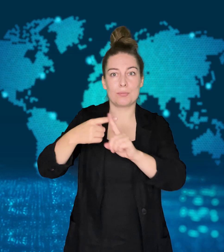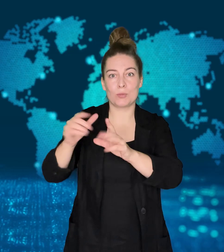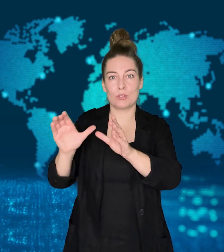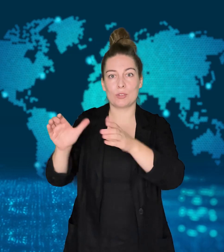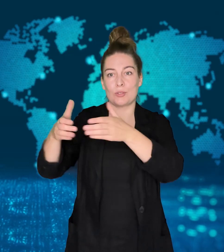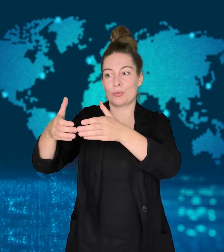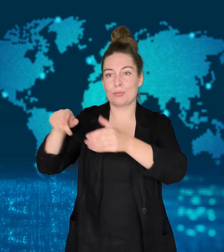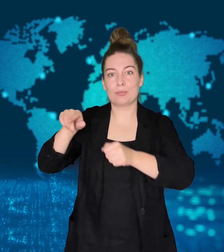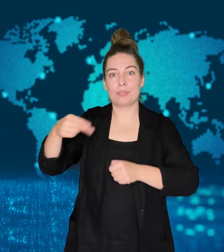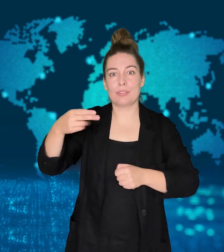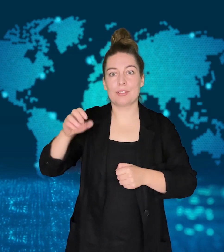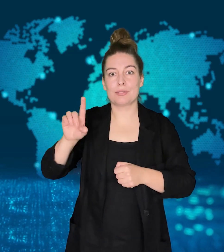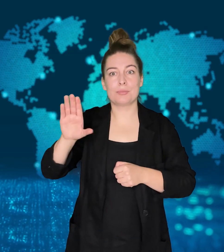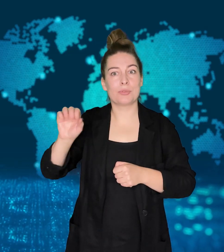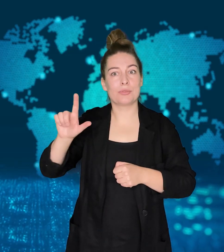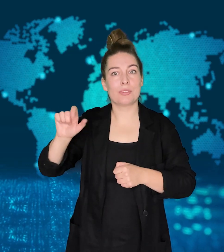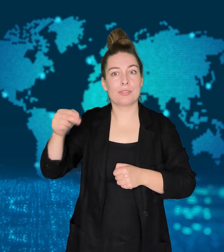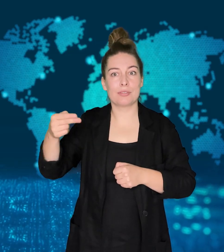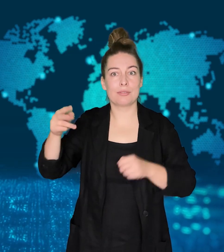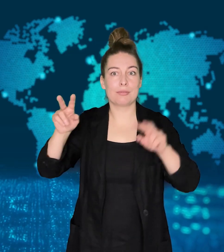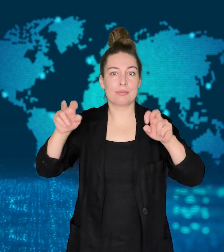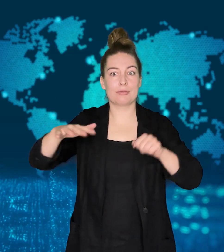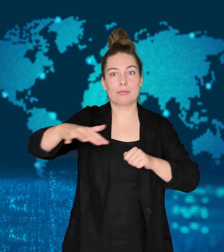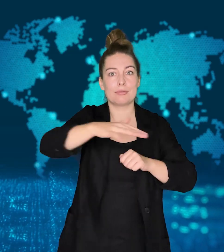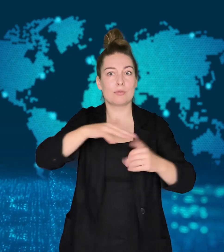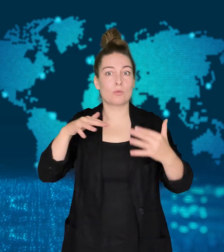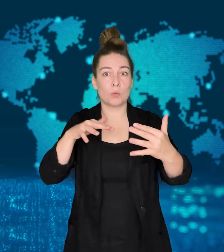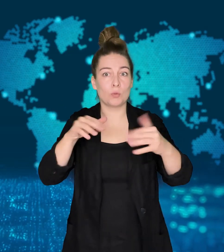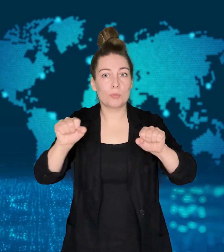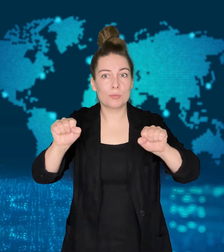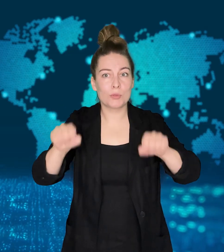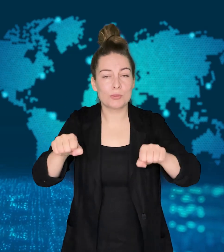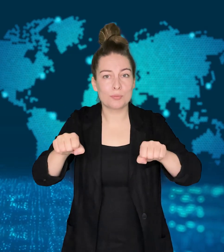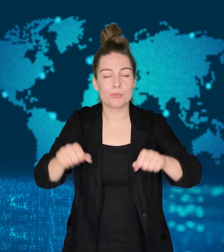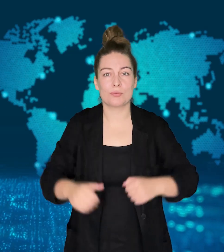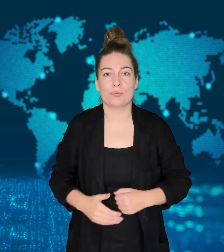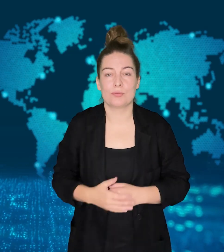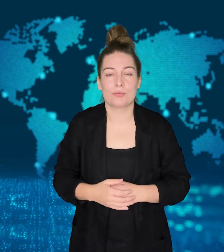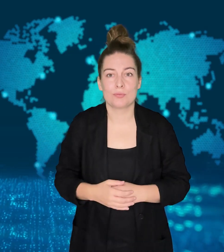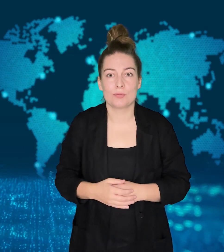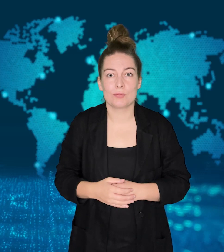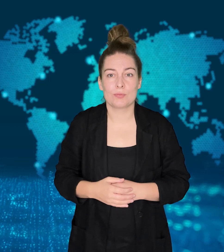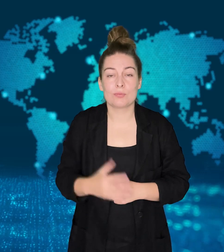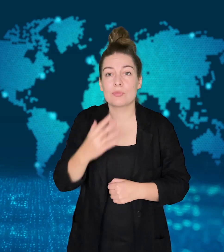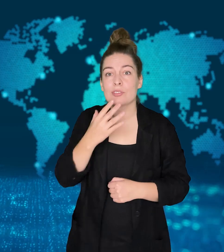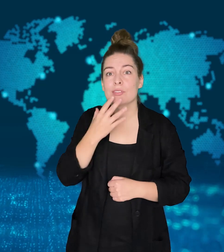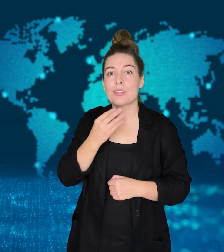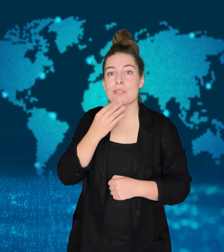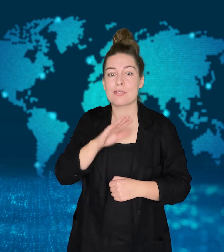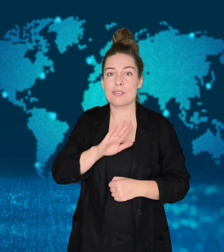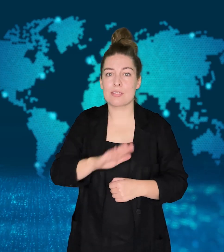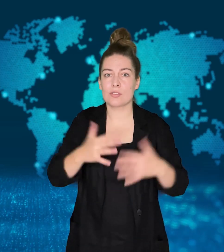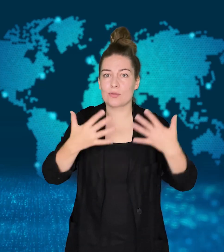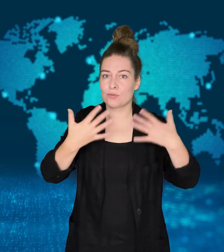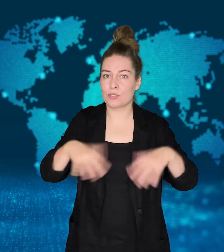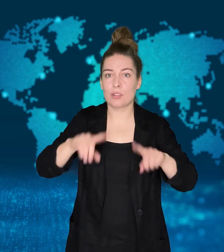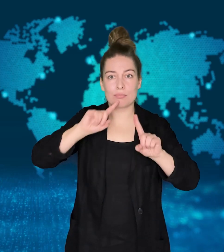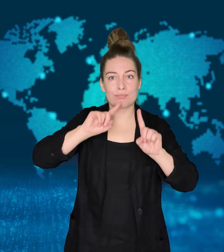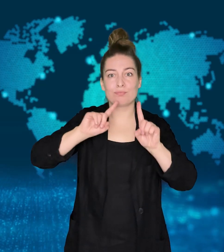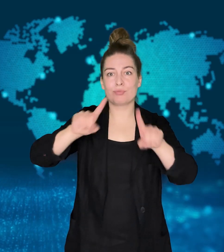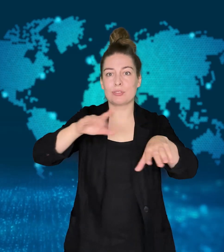Many panicked Lebanese are fearing their towns could become